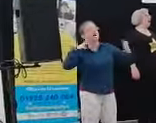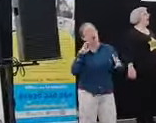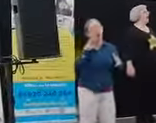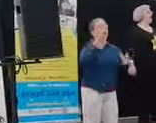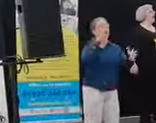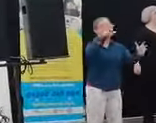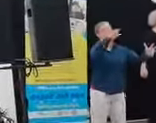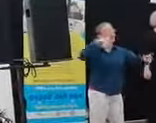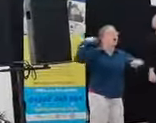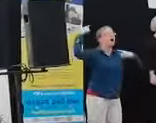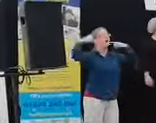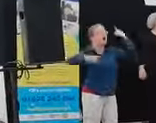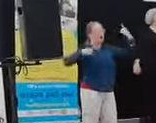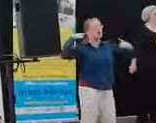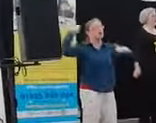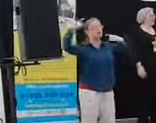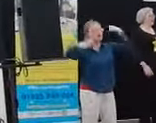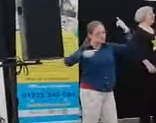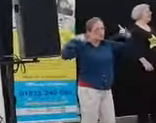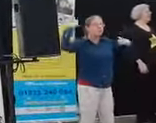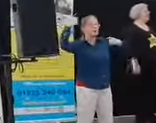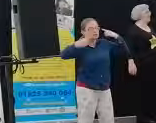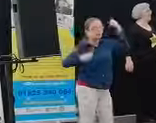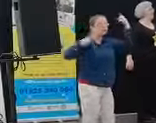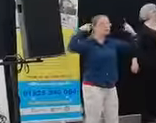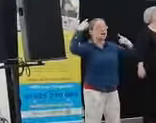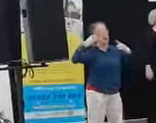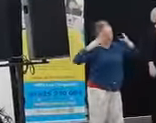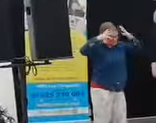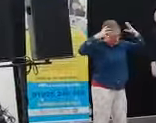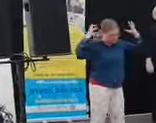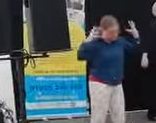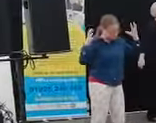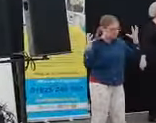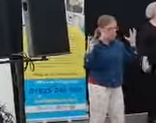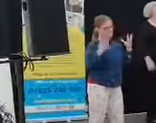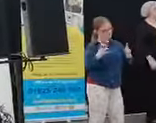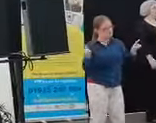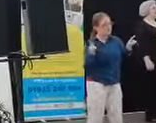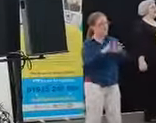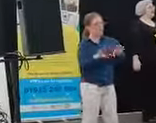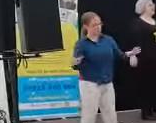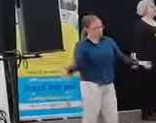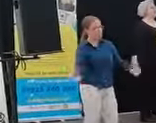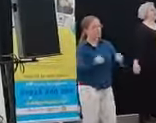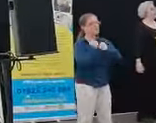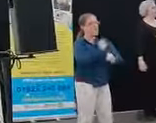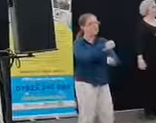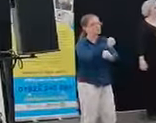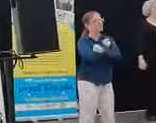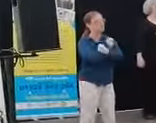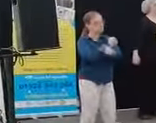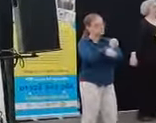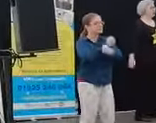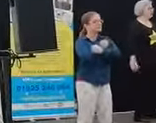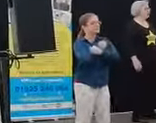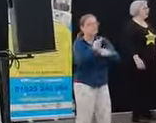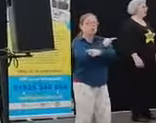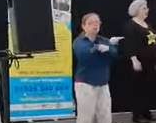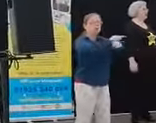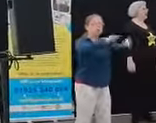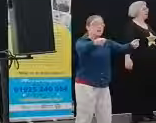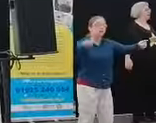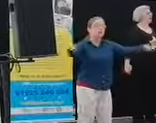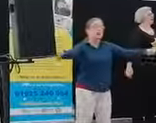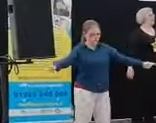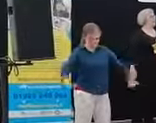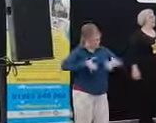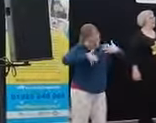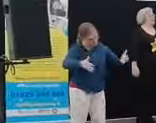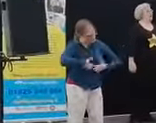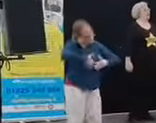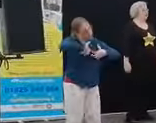Louder, louder than a lion 'Cause I am a champion, and you're gonna hear me roar!